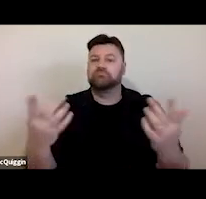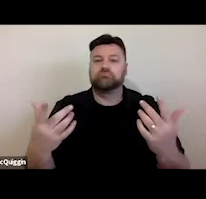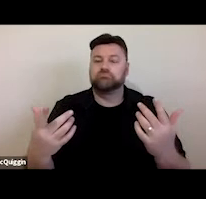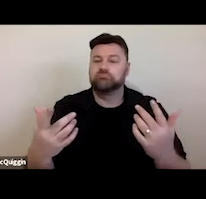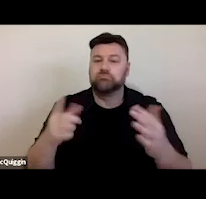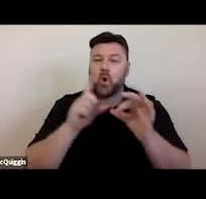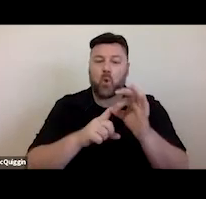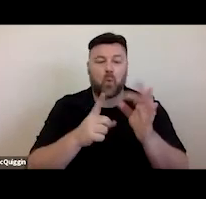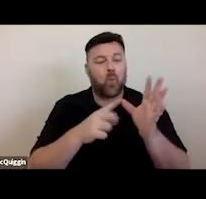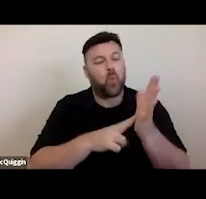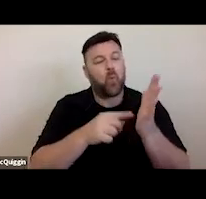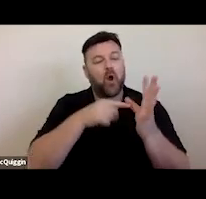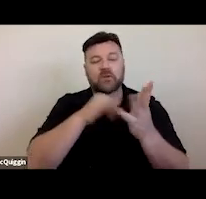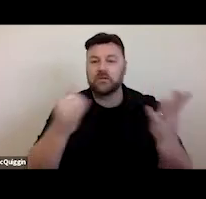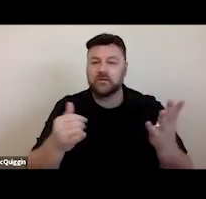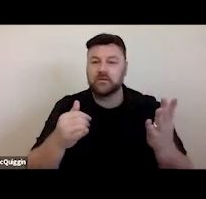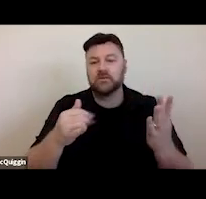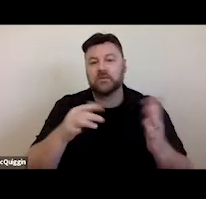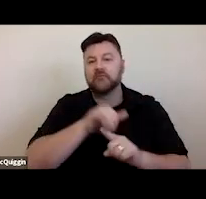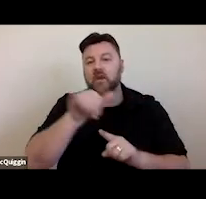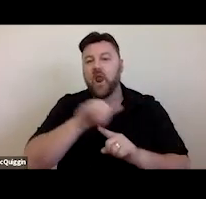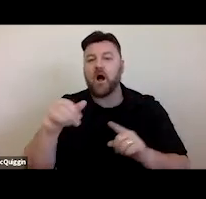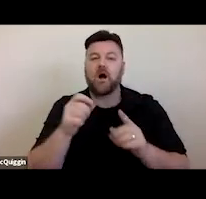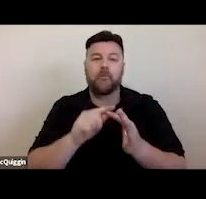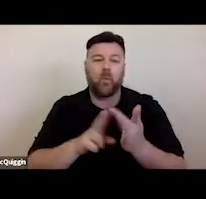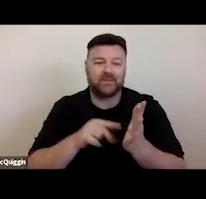everyday rewards, Quantium is actually owned by Woolworths and all